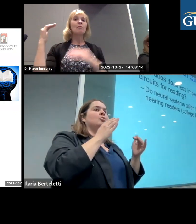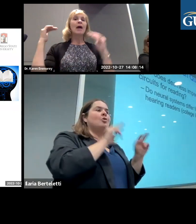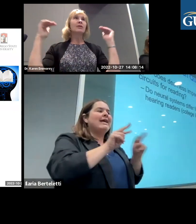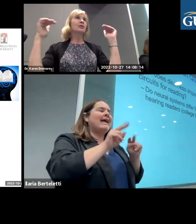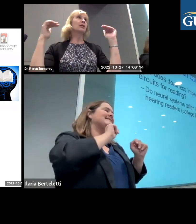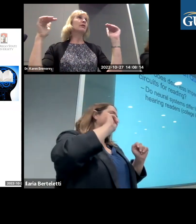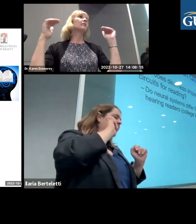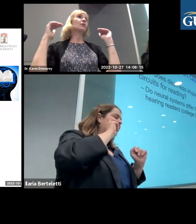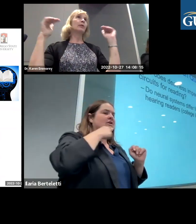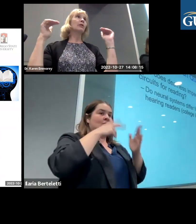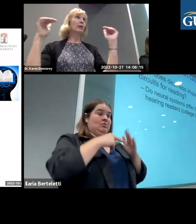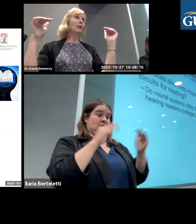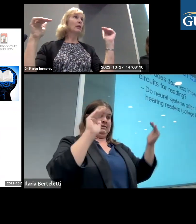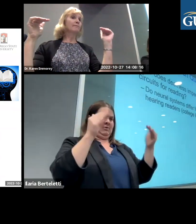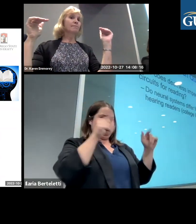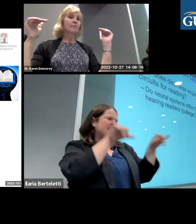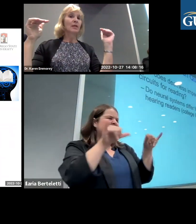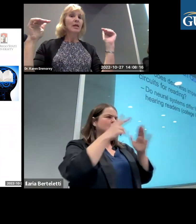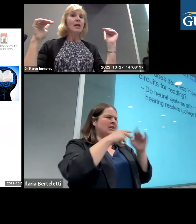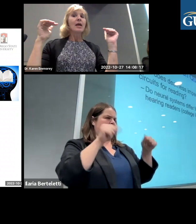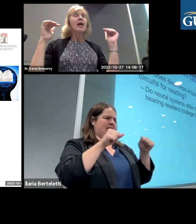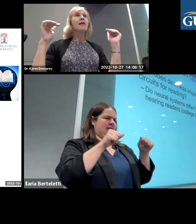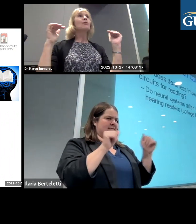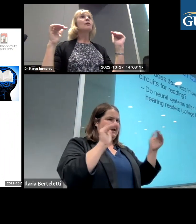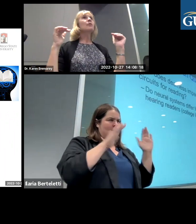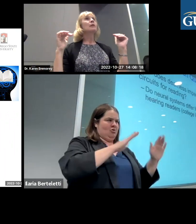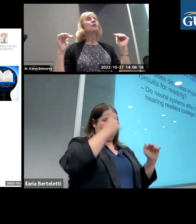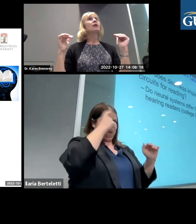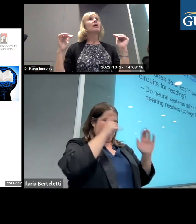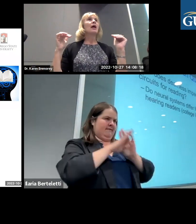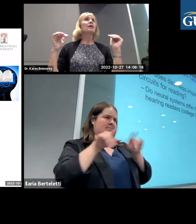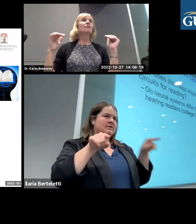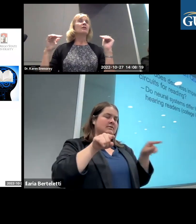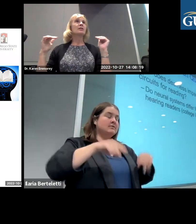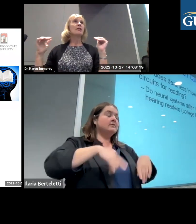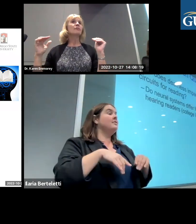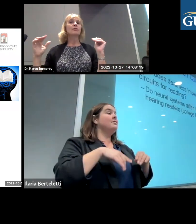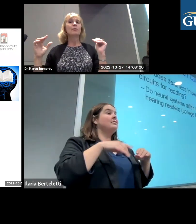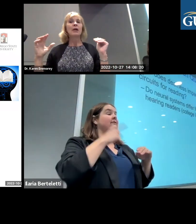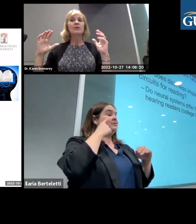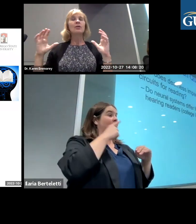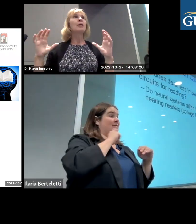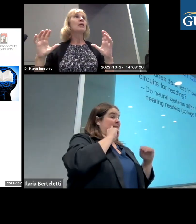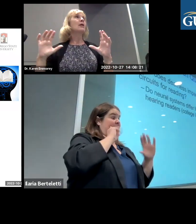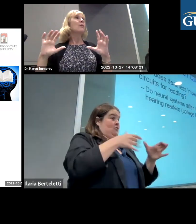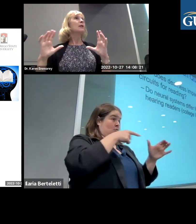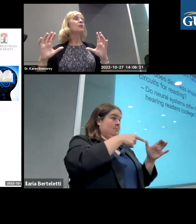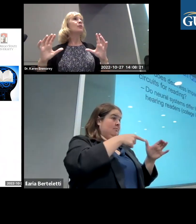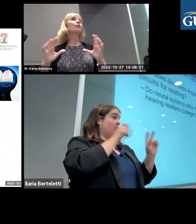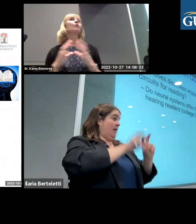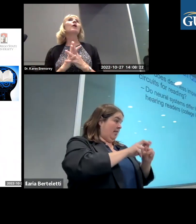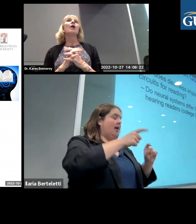and the groups that we're going to be looking at in the death group is going to be people who um are signers who've been signing from a young age.